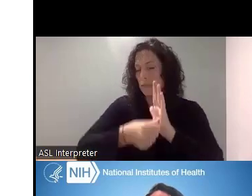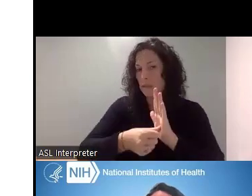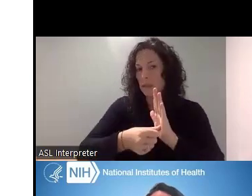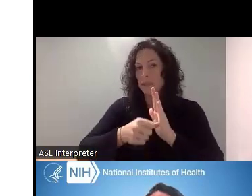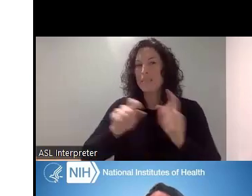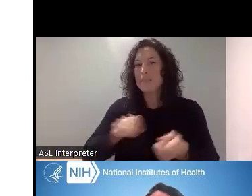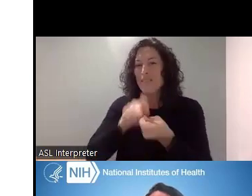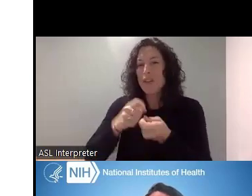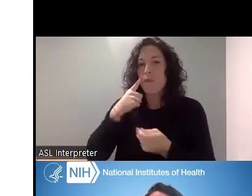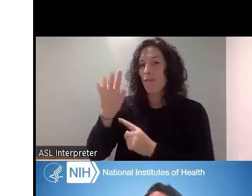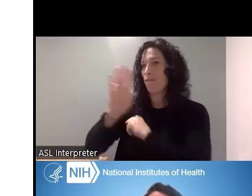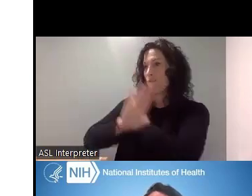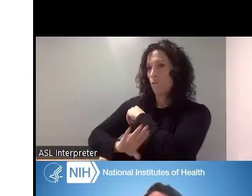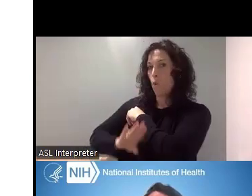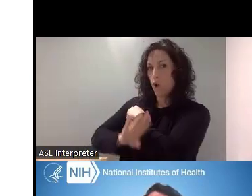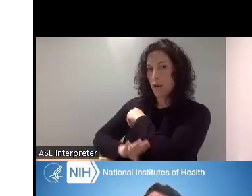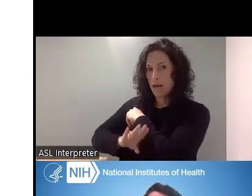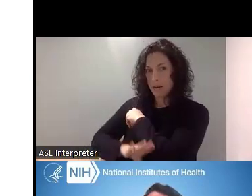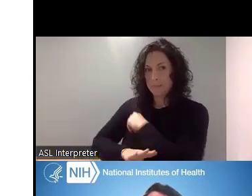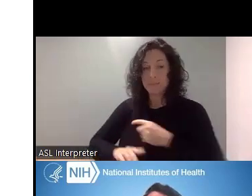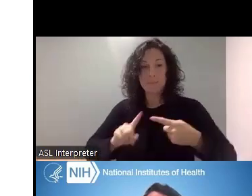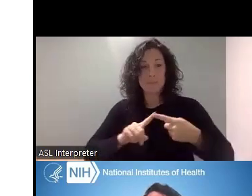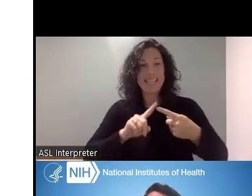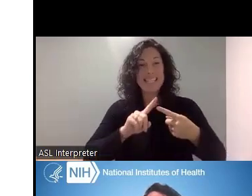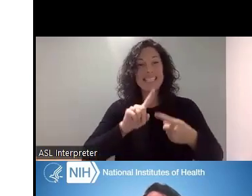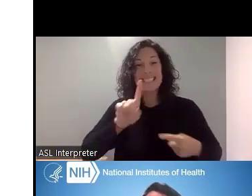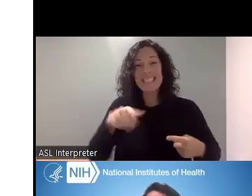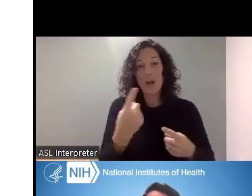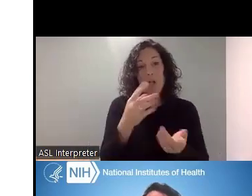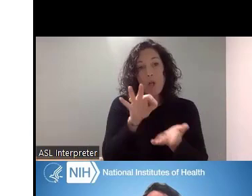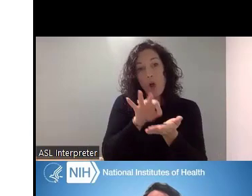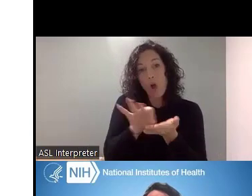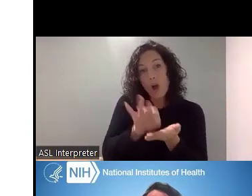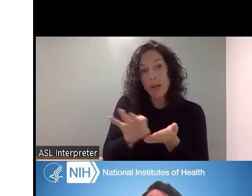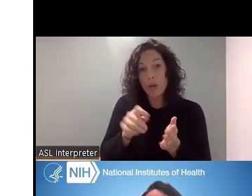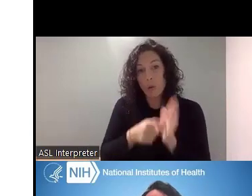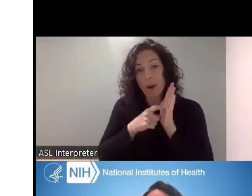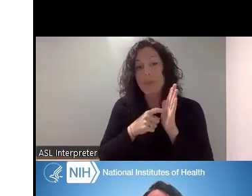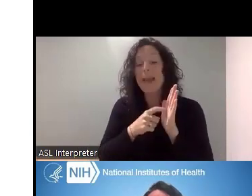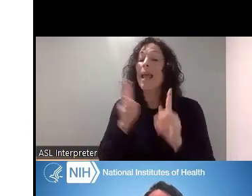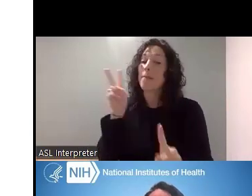so the single-audit requirement applies to all recipients